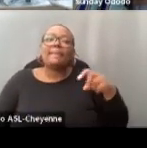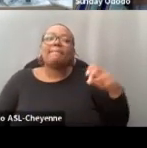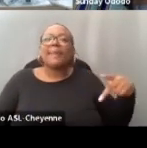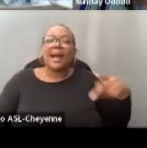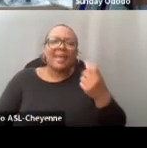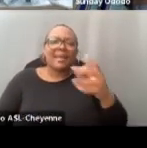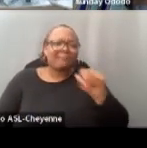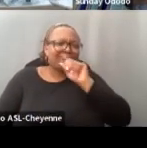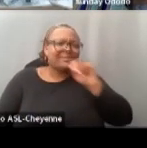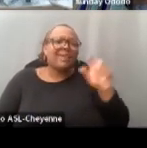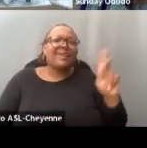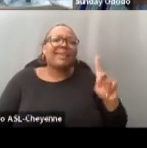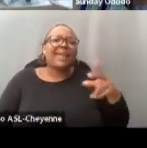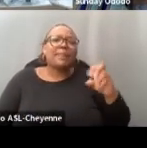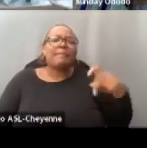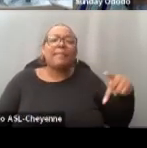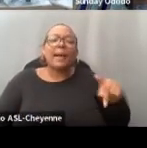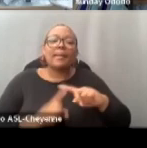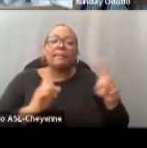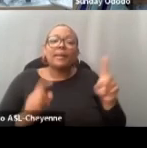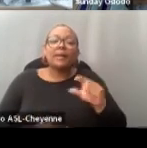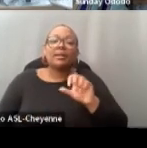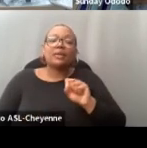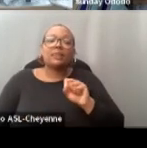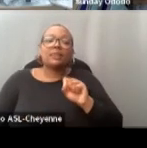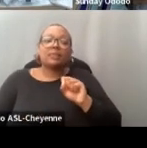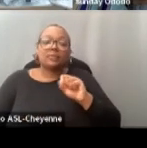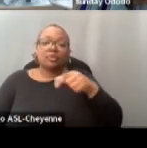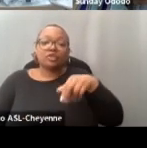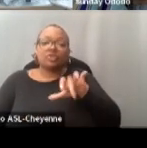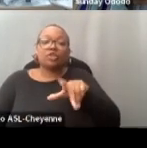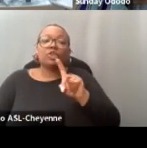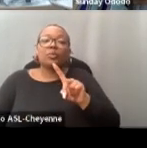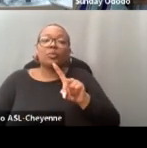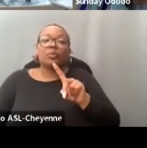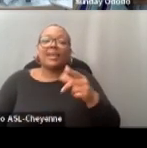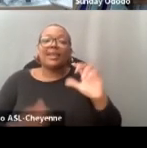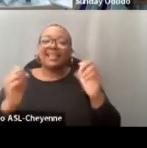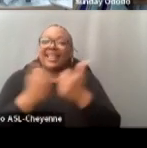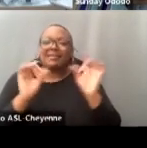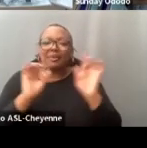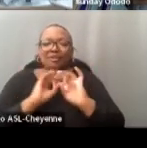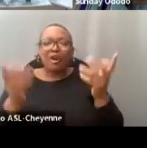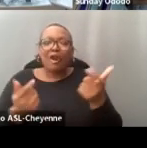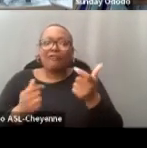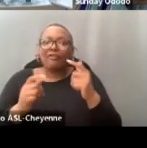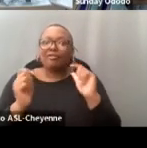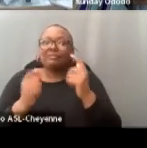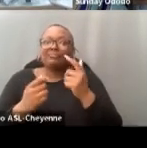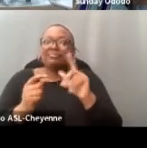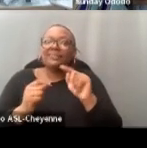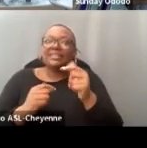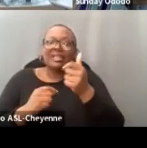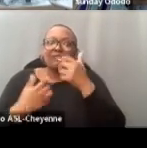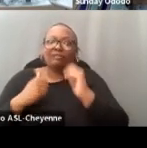but I mean "Squid Game," that was a perfectly horrible TV show that was watched all over the world and didn't say anything